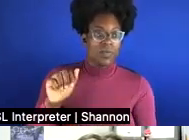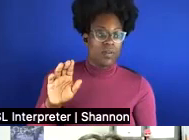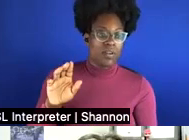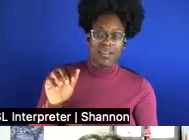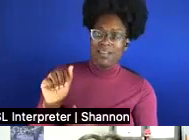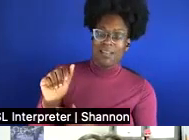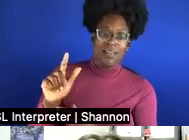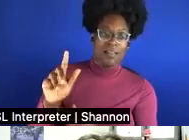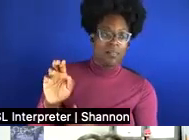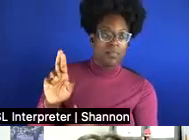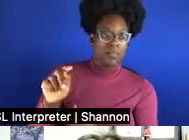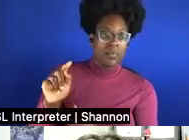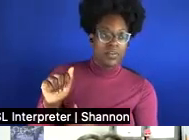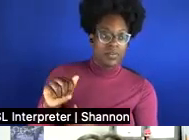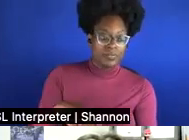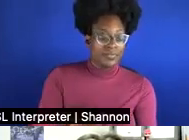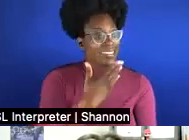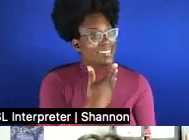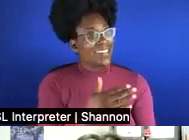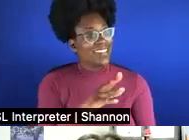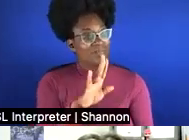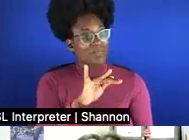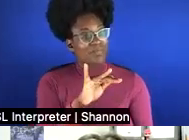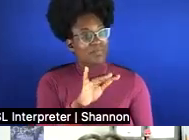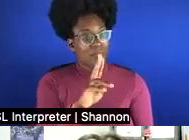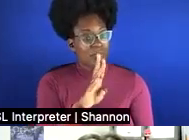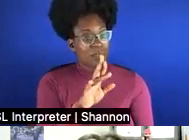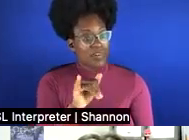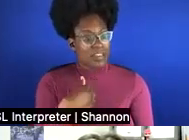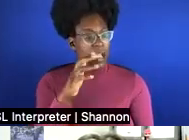Bri. I thought I would just turn my camera on to say hello and then I'll turn it off